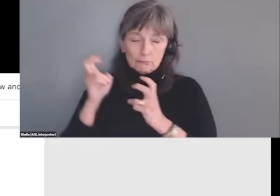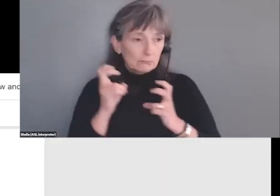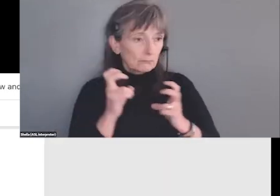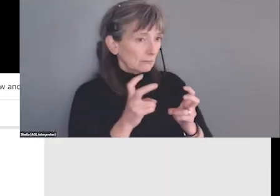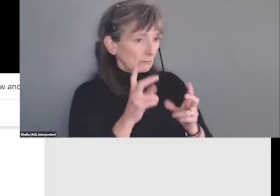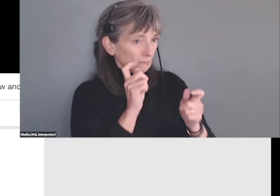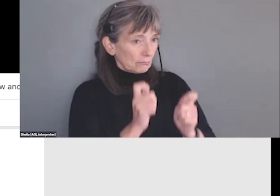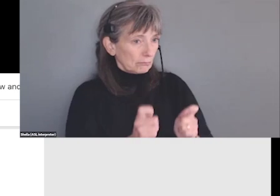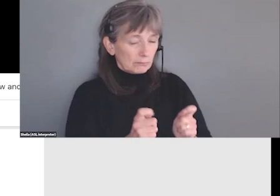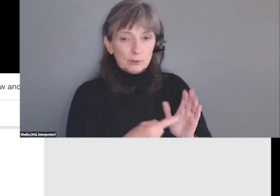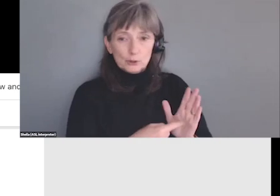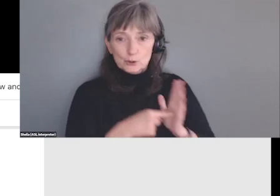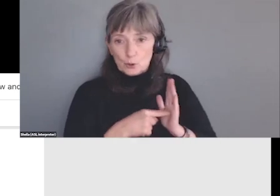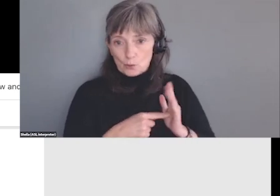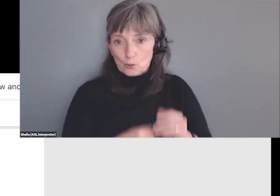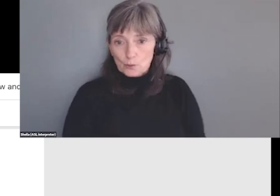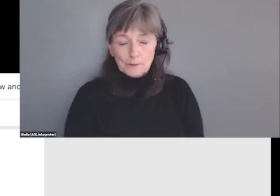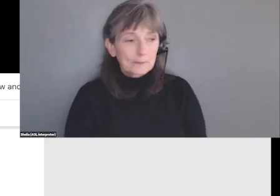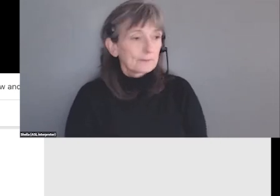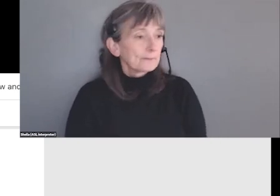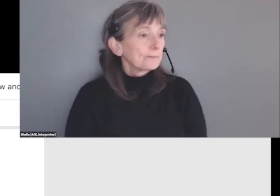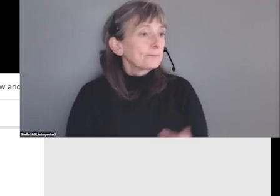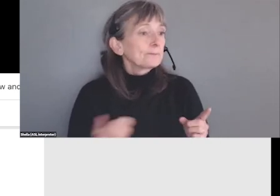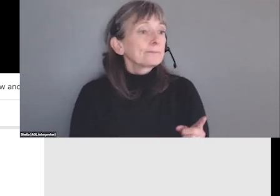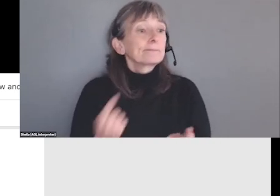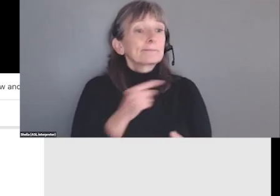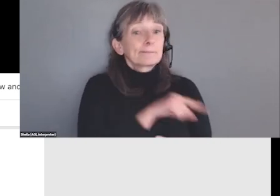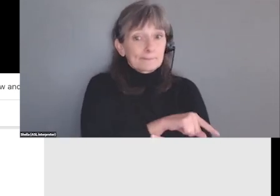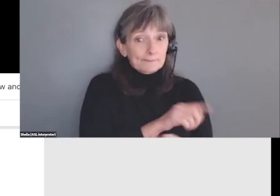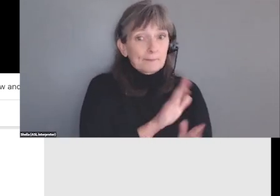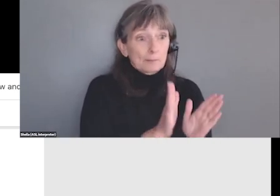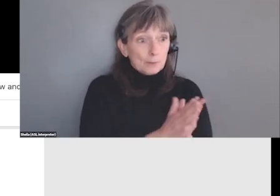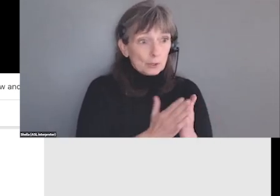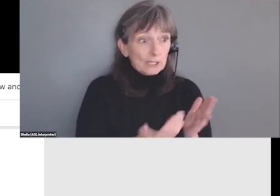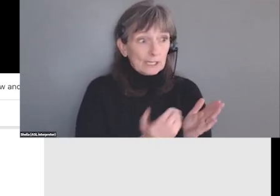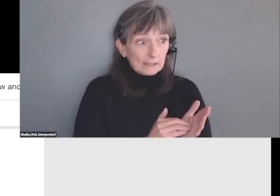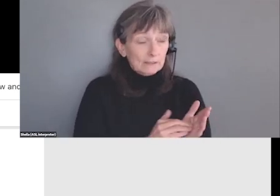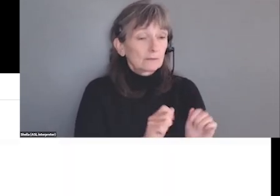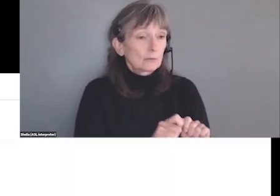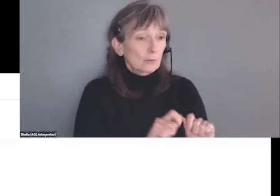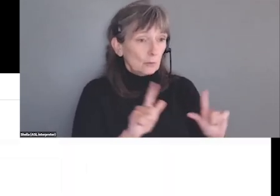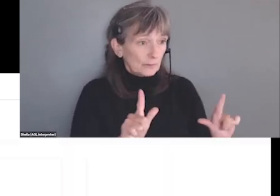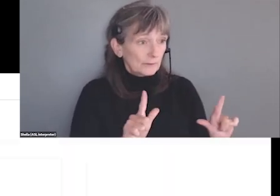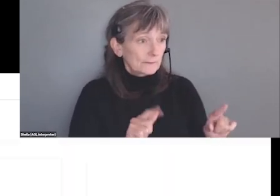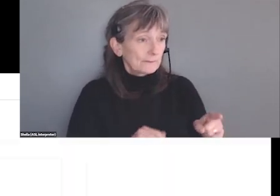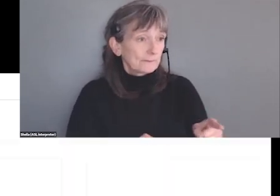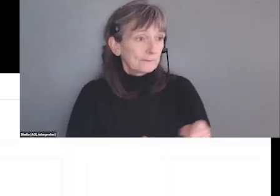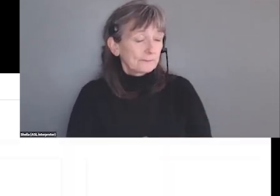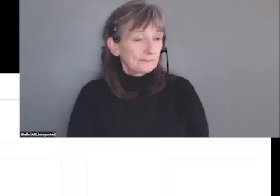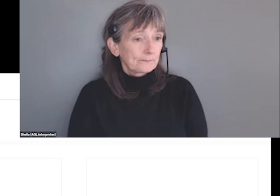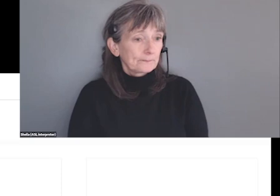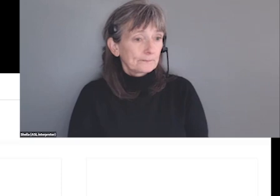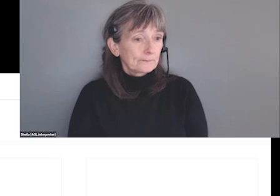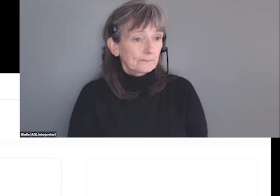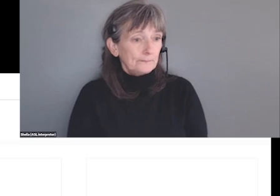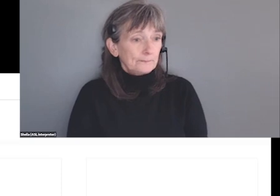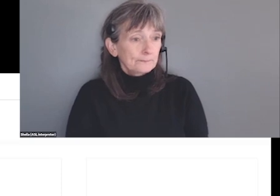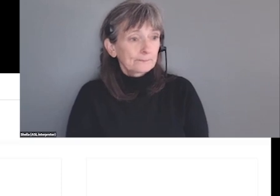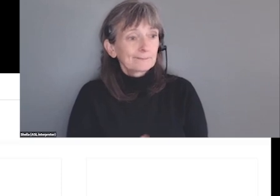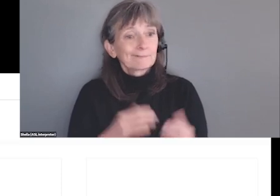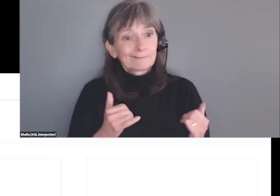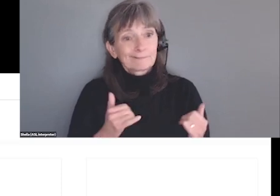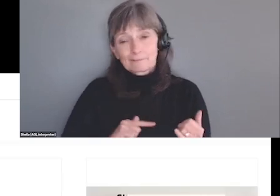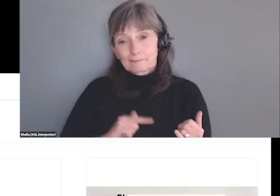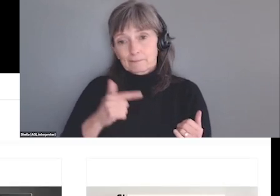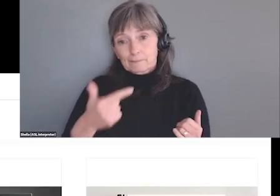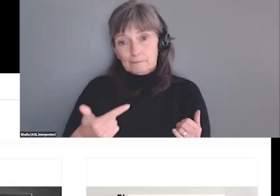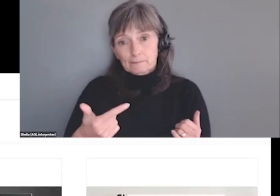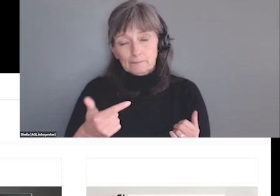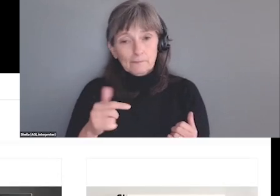I'm going to go back to my book and hand over the presentation to Barbara,